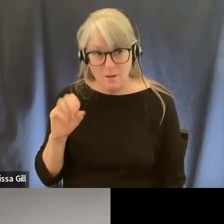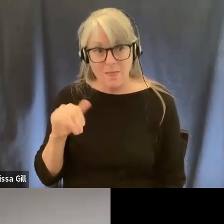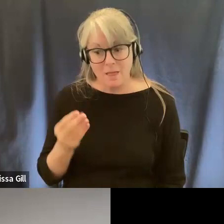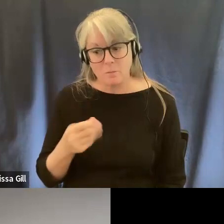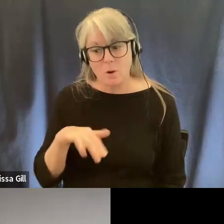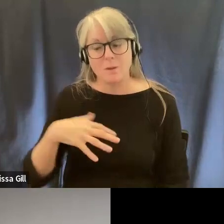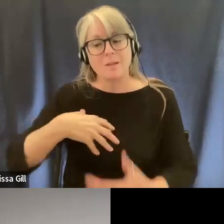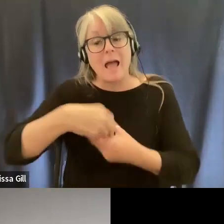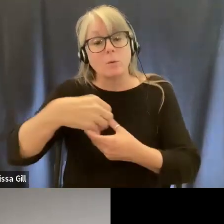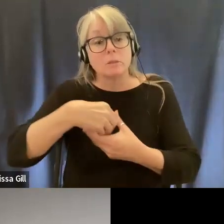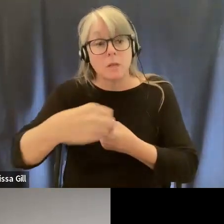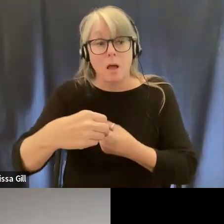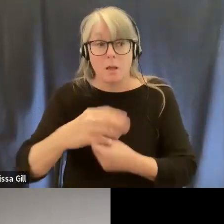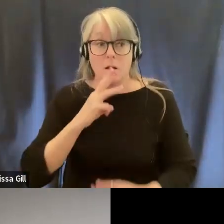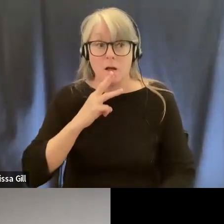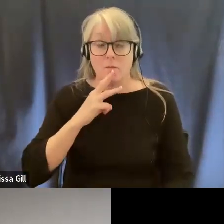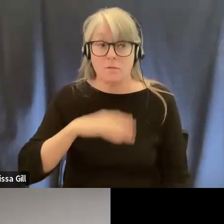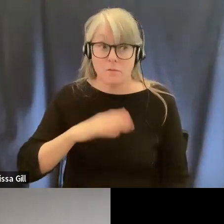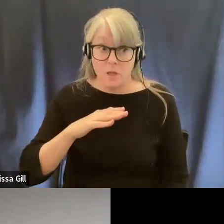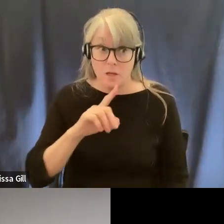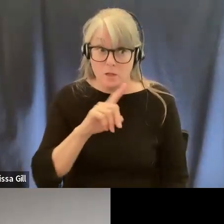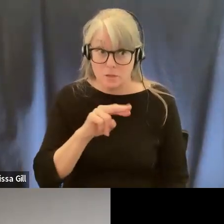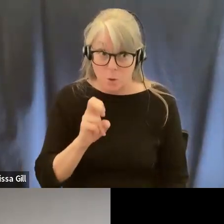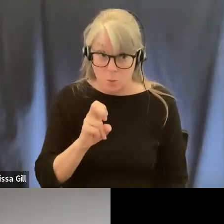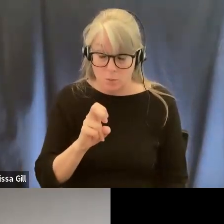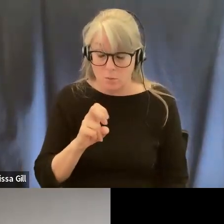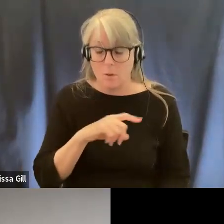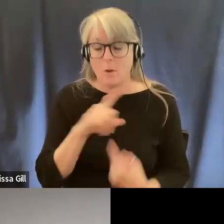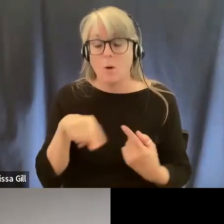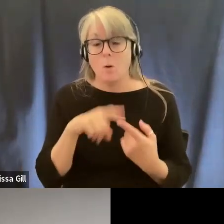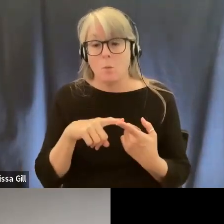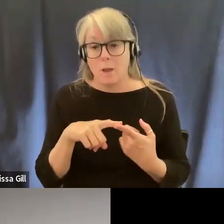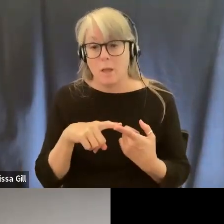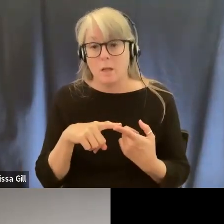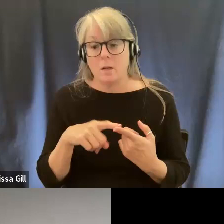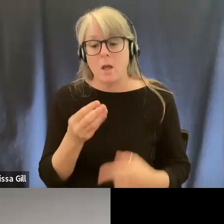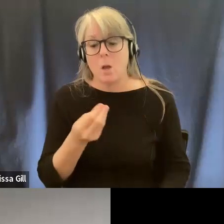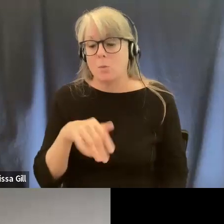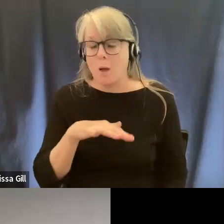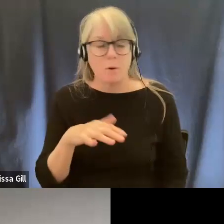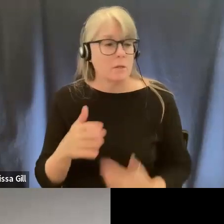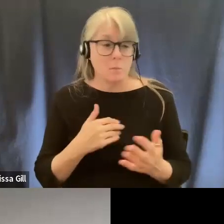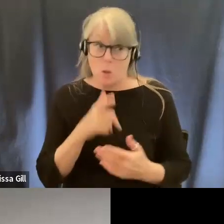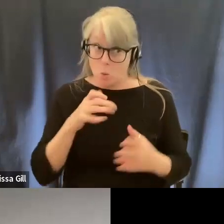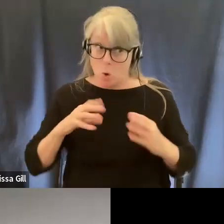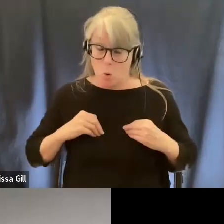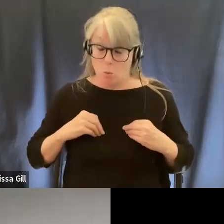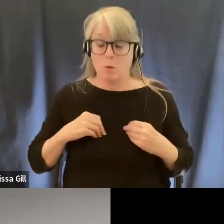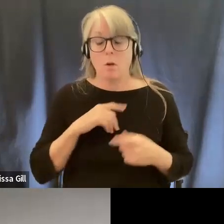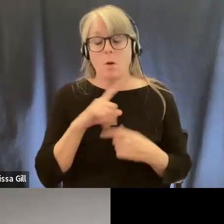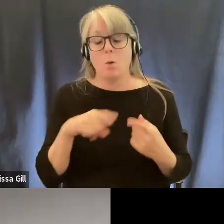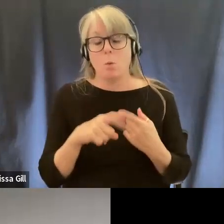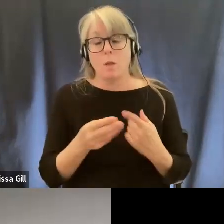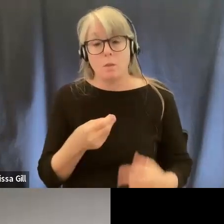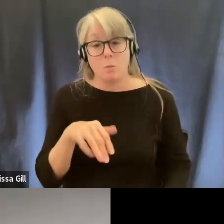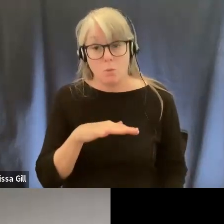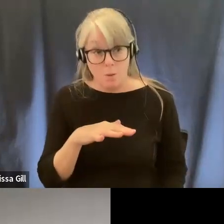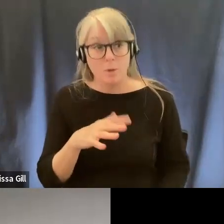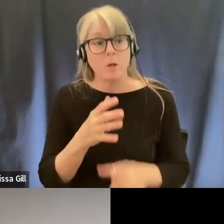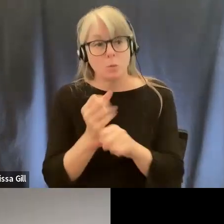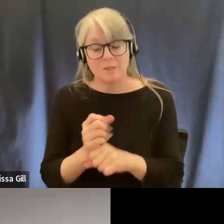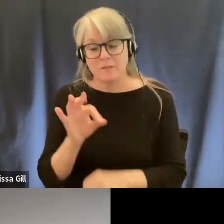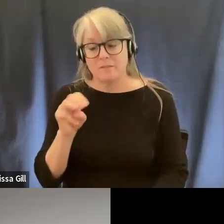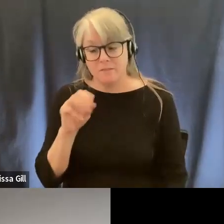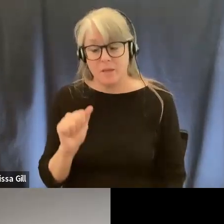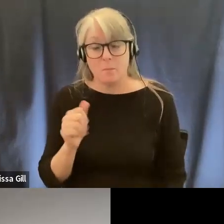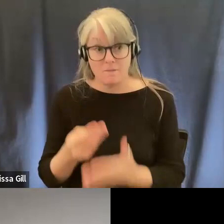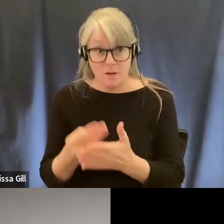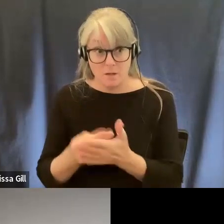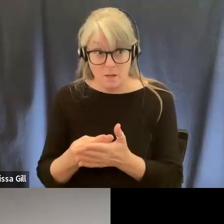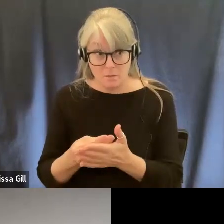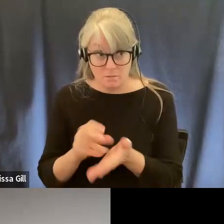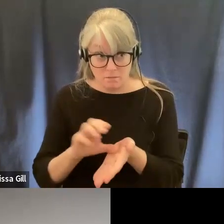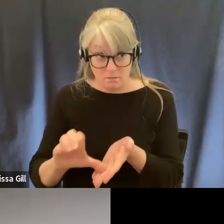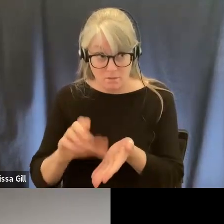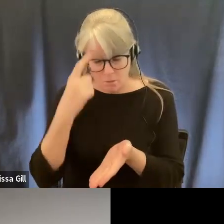And that once you do receive, of once and property, regardless of who owns it, receives FEMA funding for flooding that that property does need to maintain.